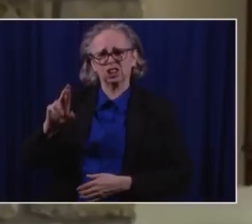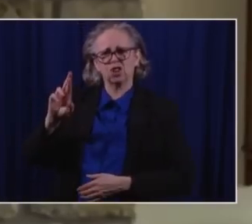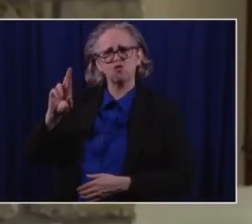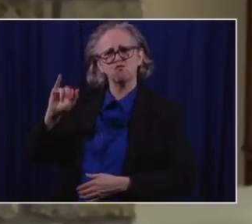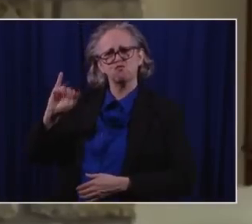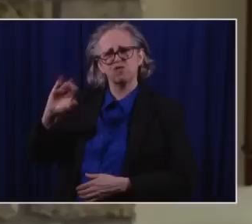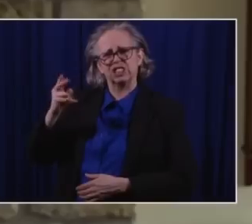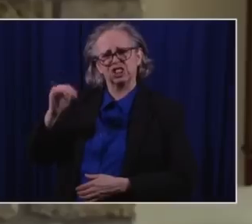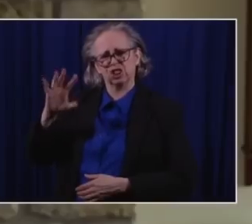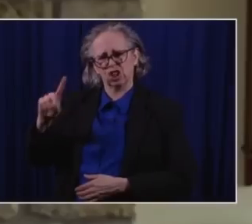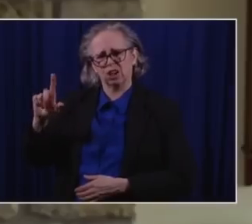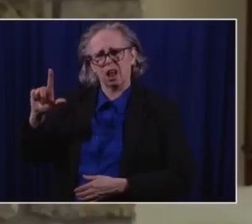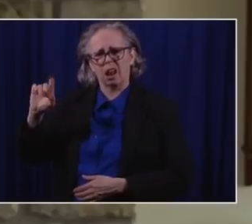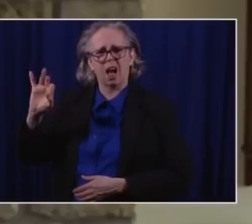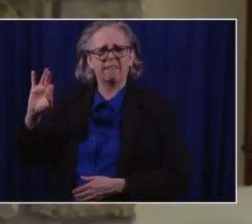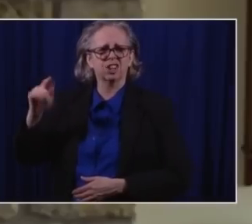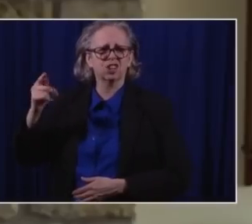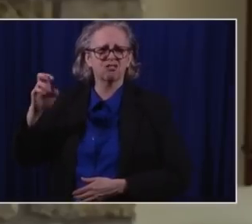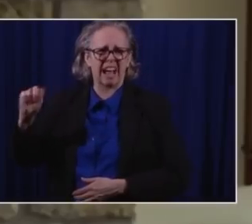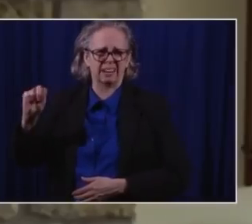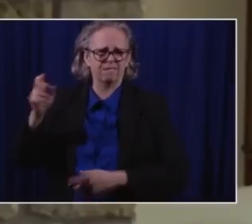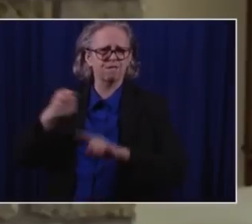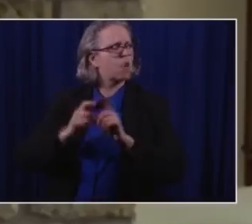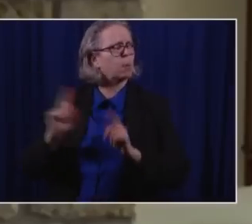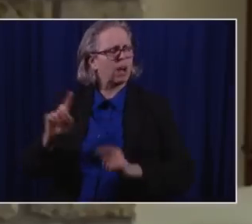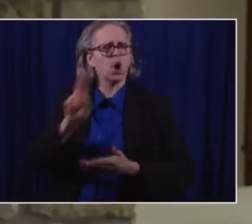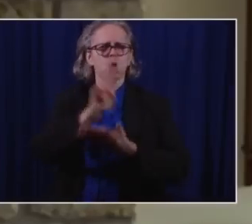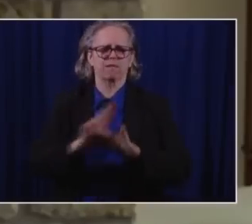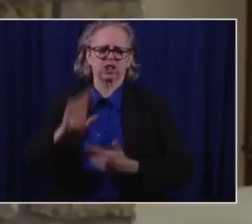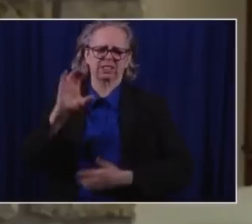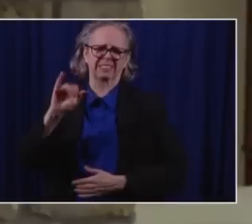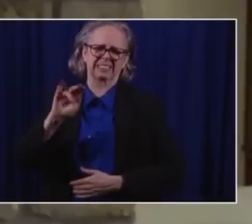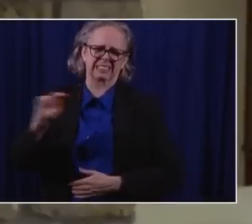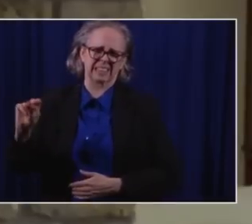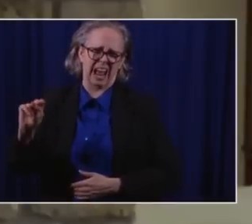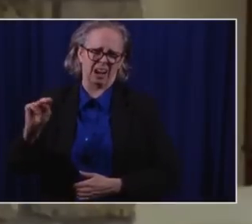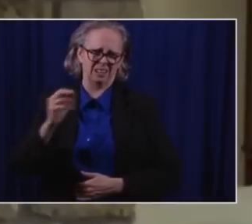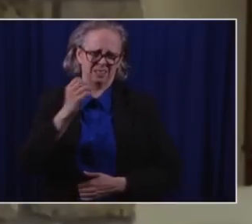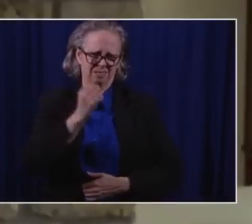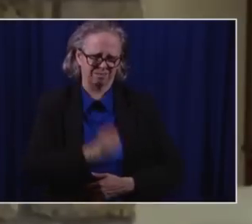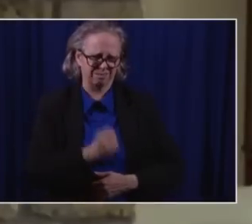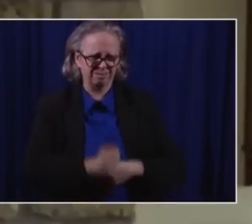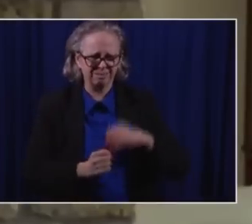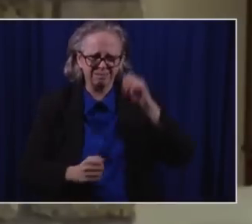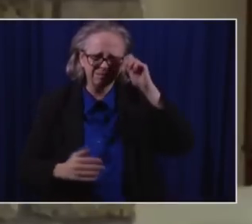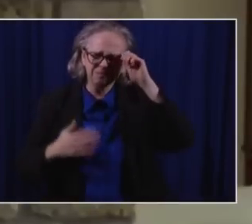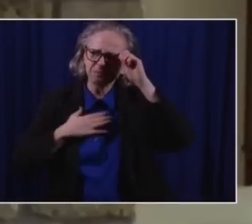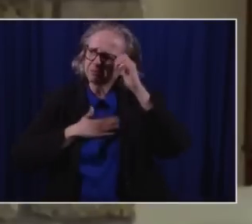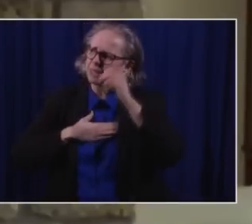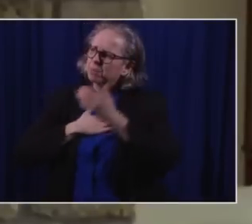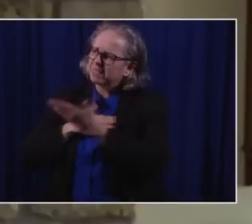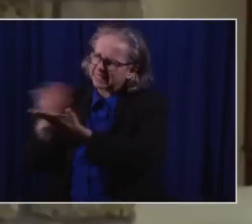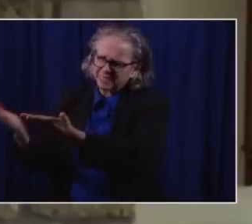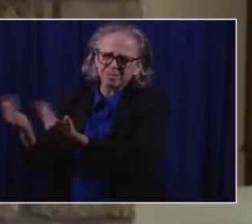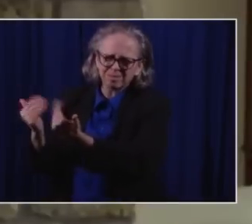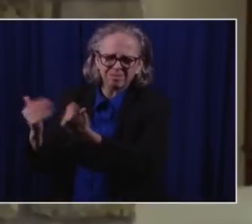their things back to you over. doctor with the U C health is